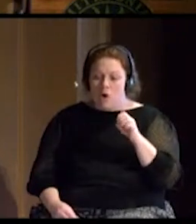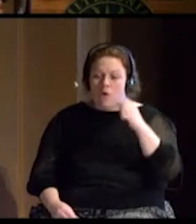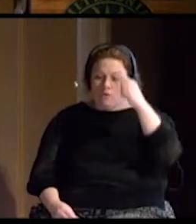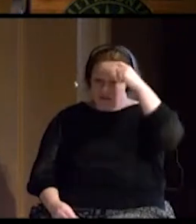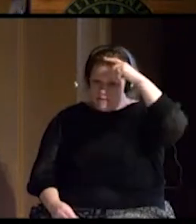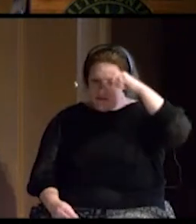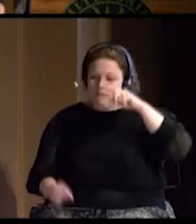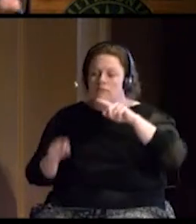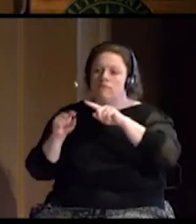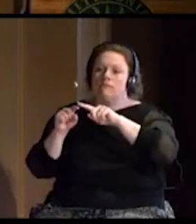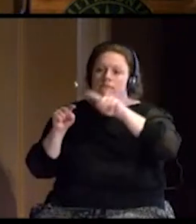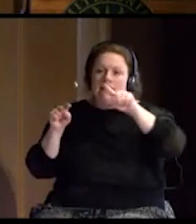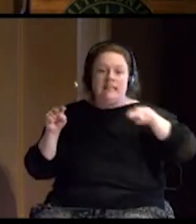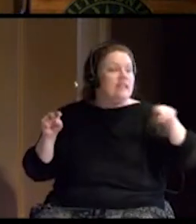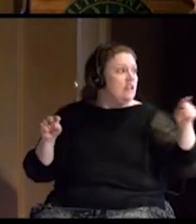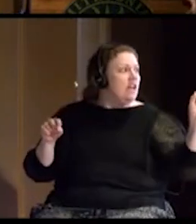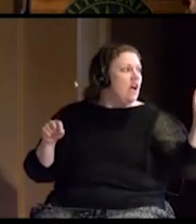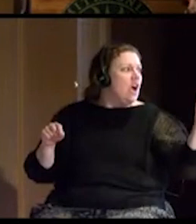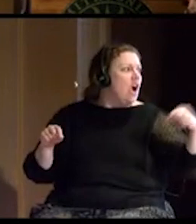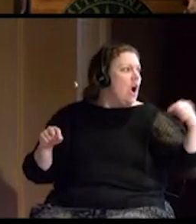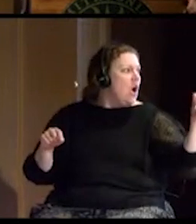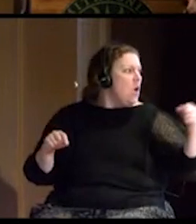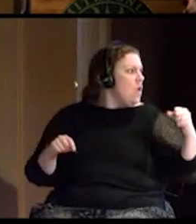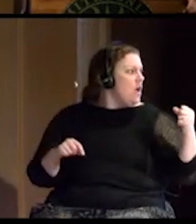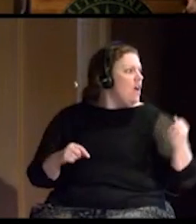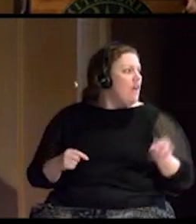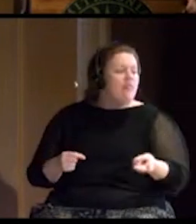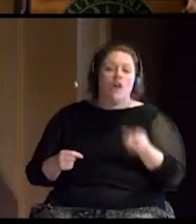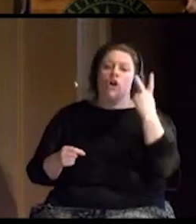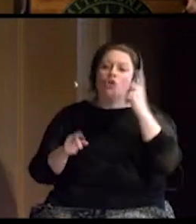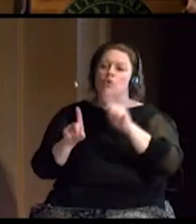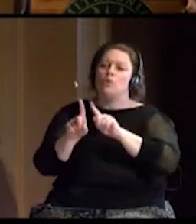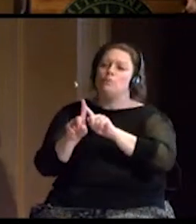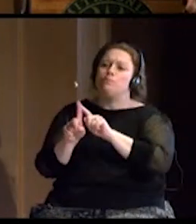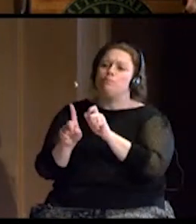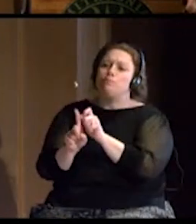Oh, yeah. These are two outliers really. These are really two outliers.